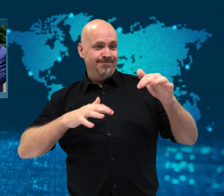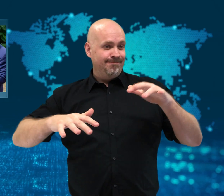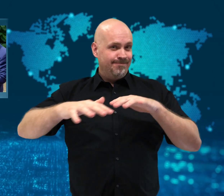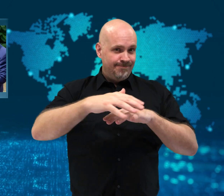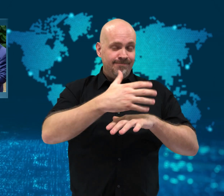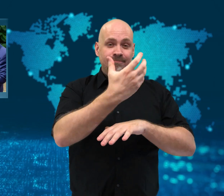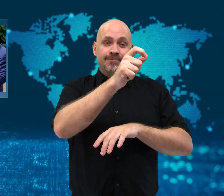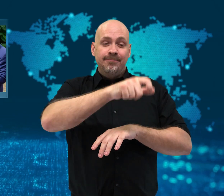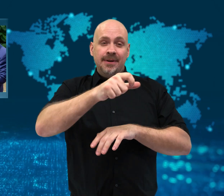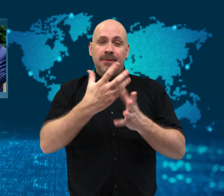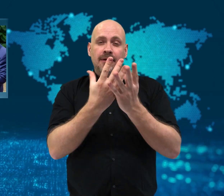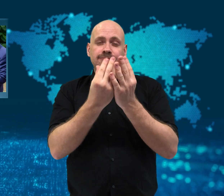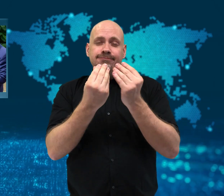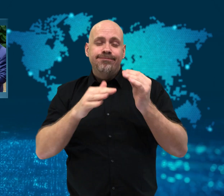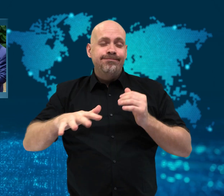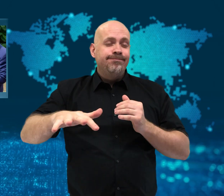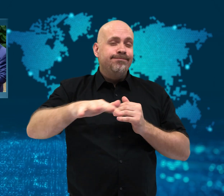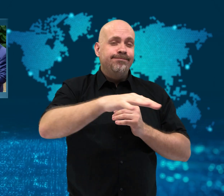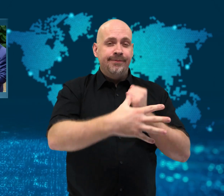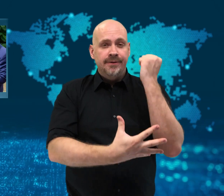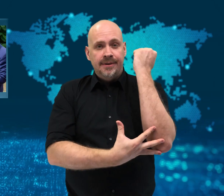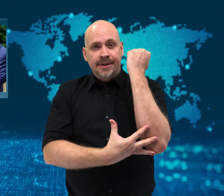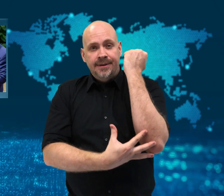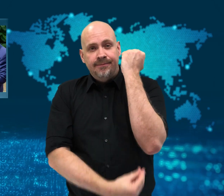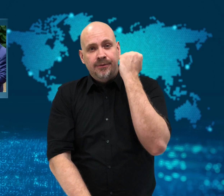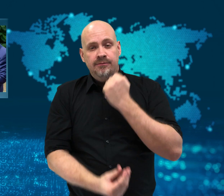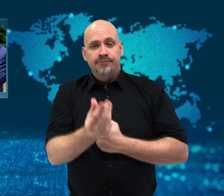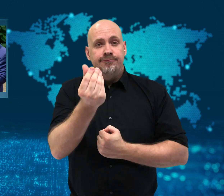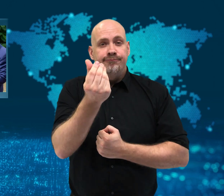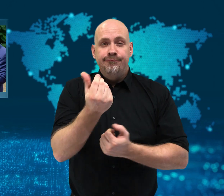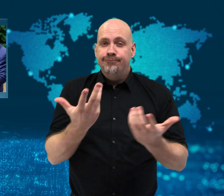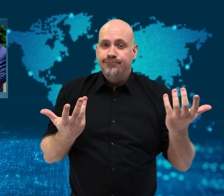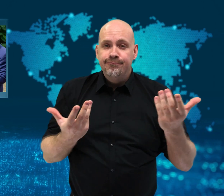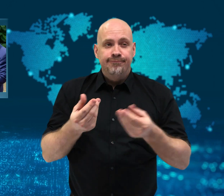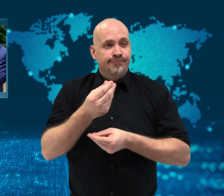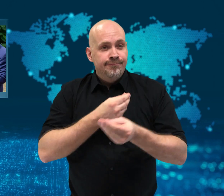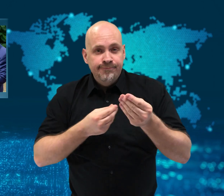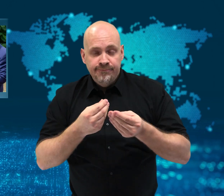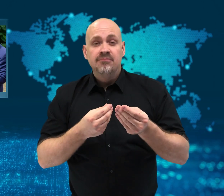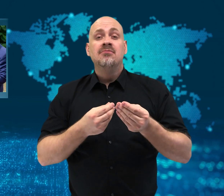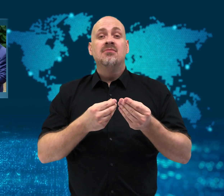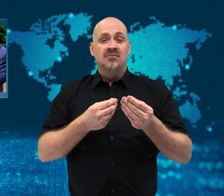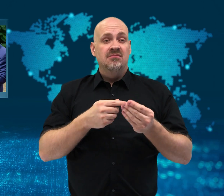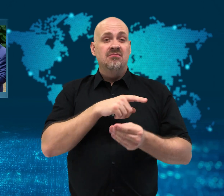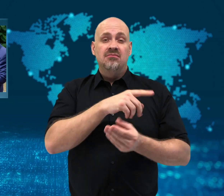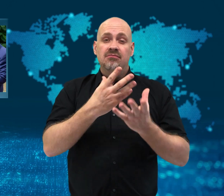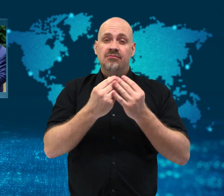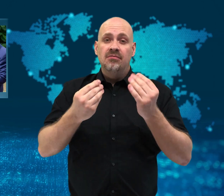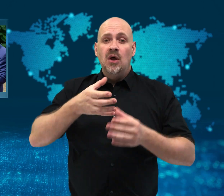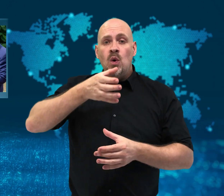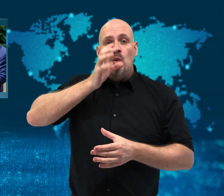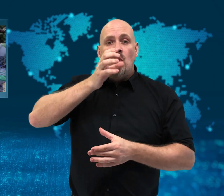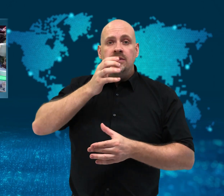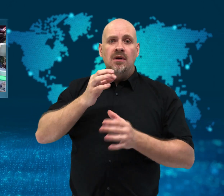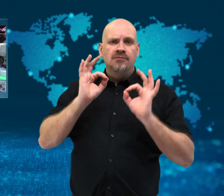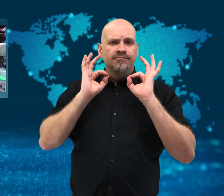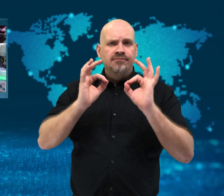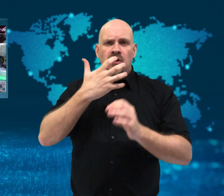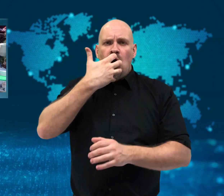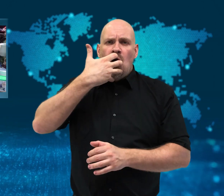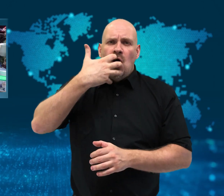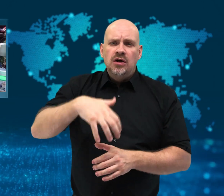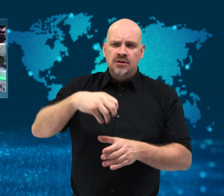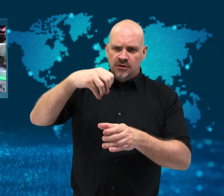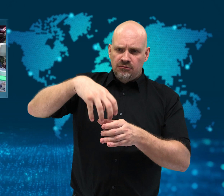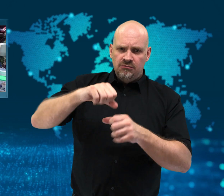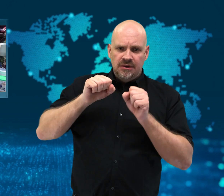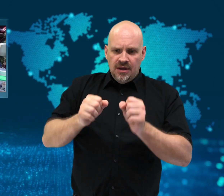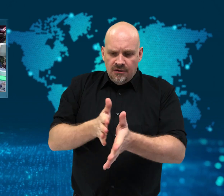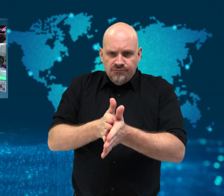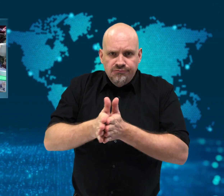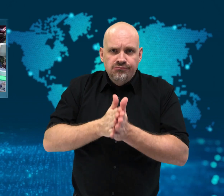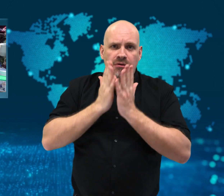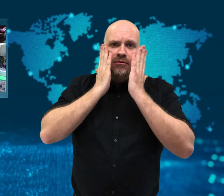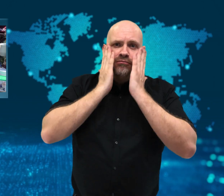many poor people who have no access to hot water to wash their hands.